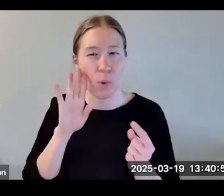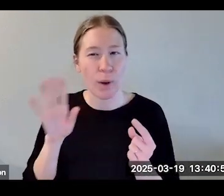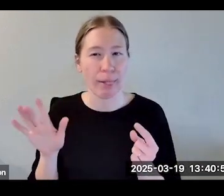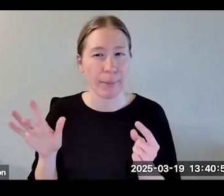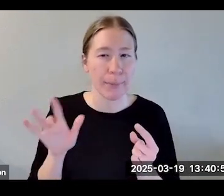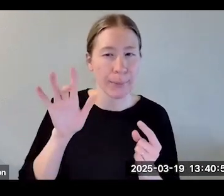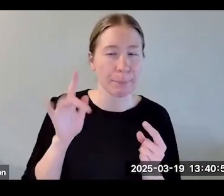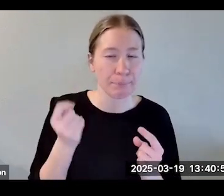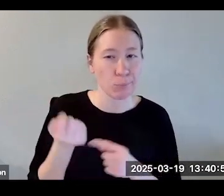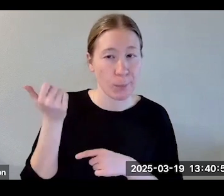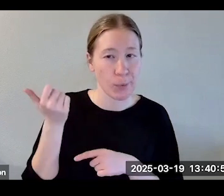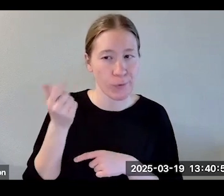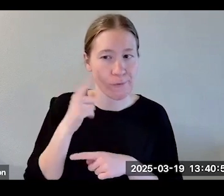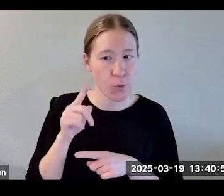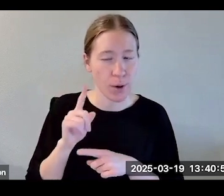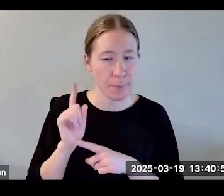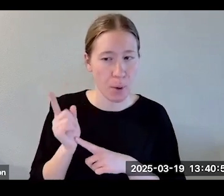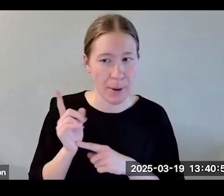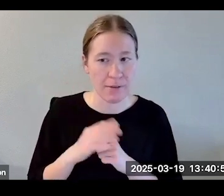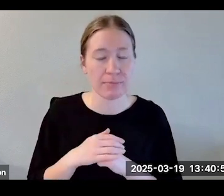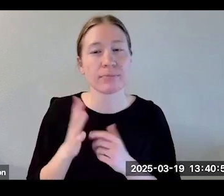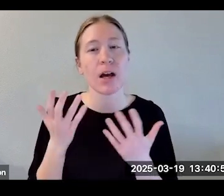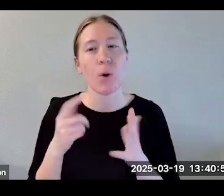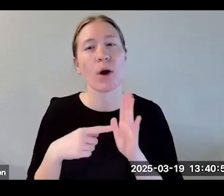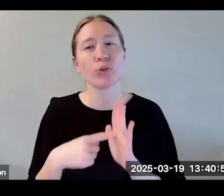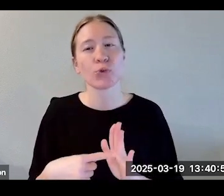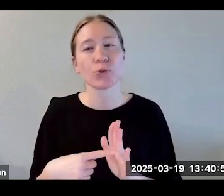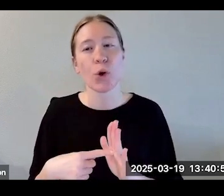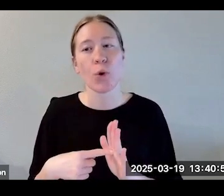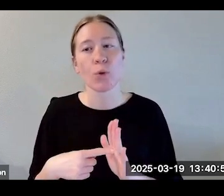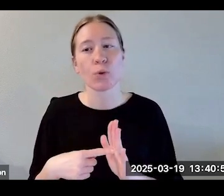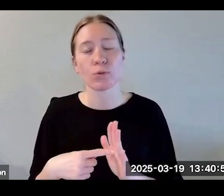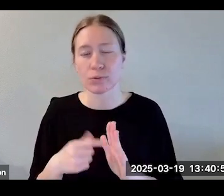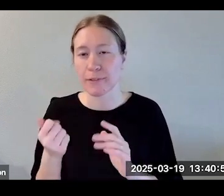or actually, two other options here in the alt text field.